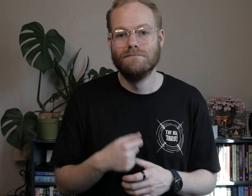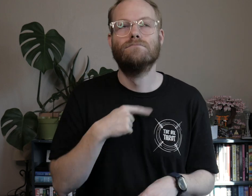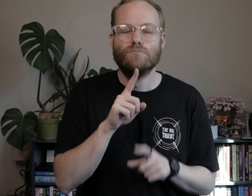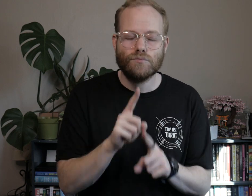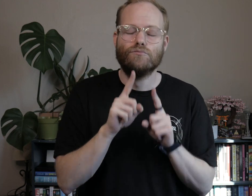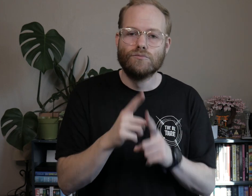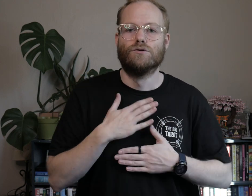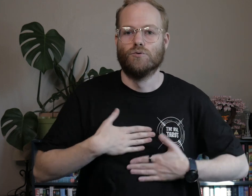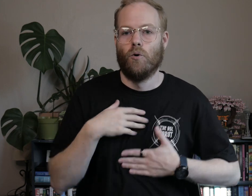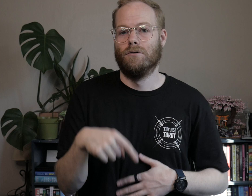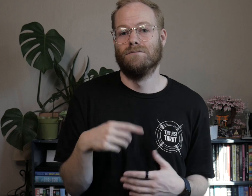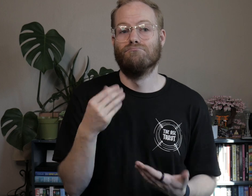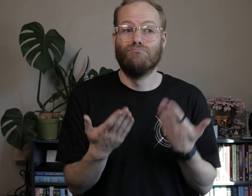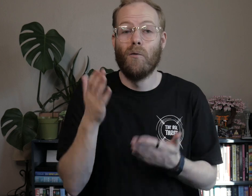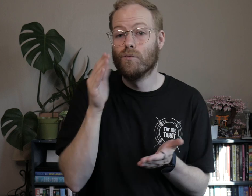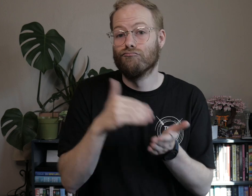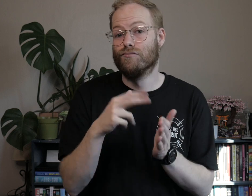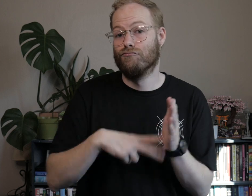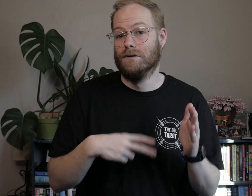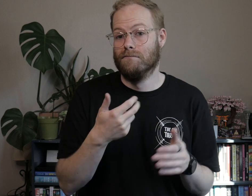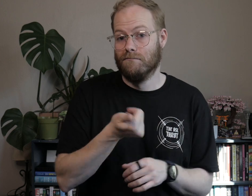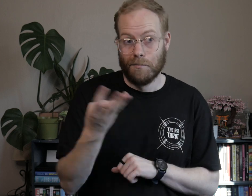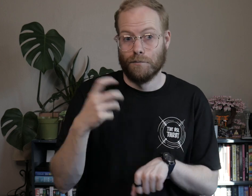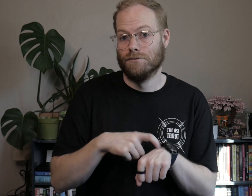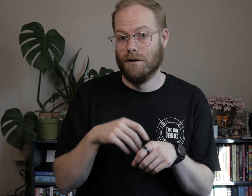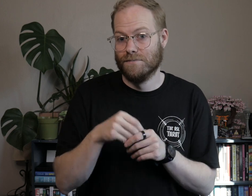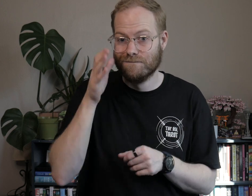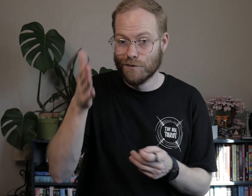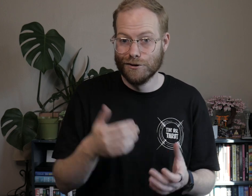I truly, truly enjoyed this book and probably will re-read it multiple times in the future.